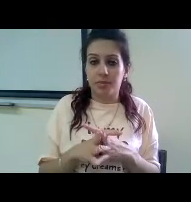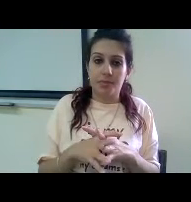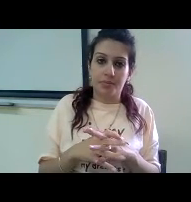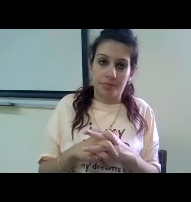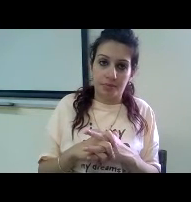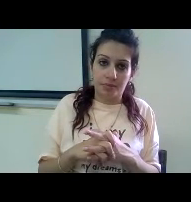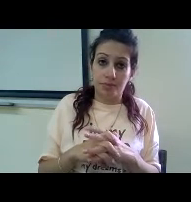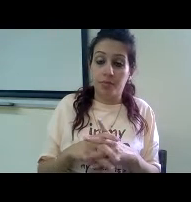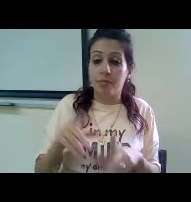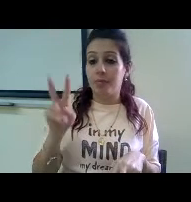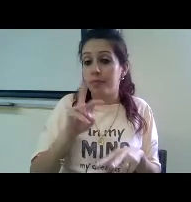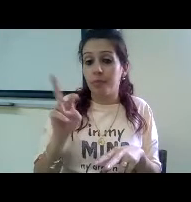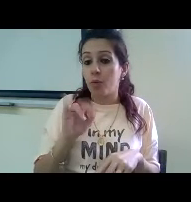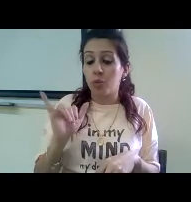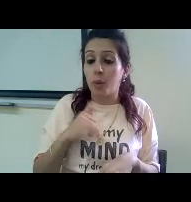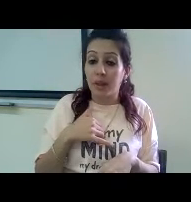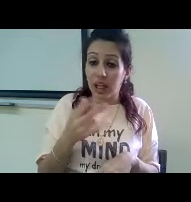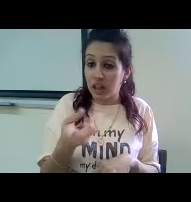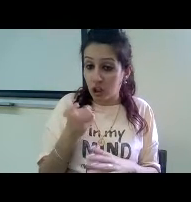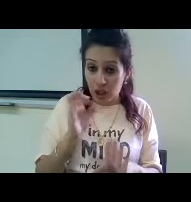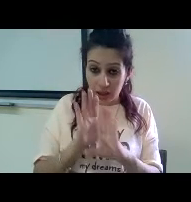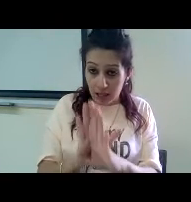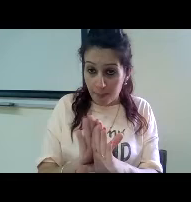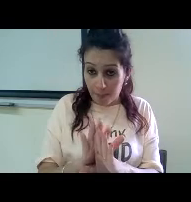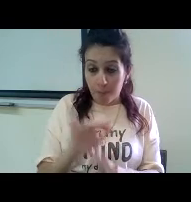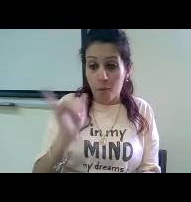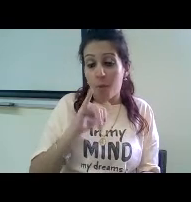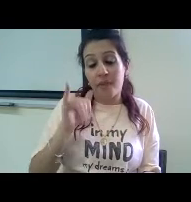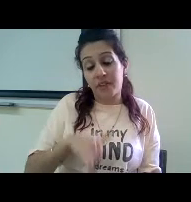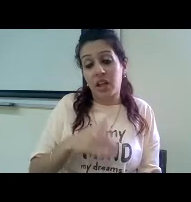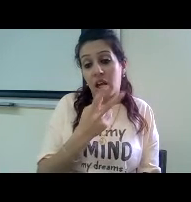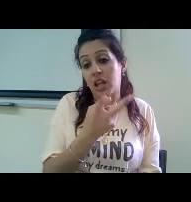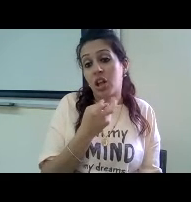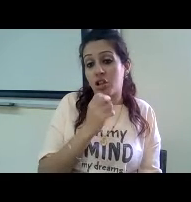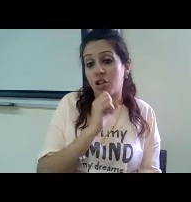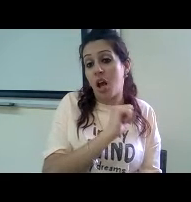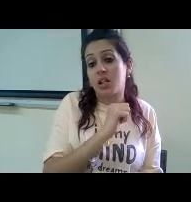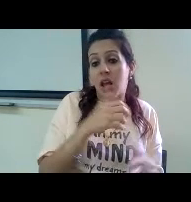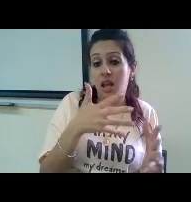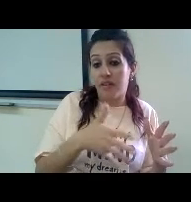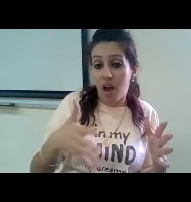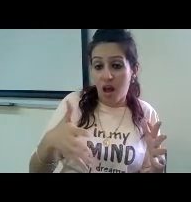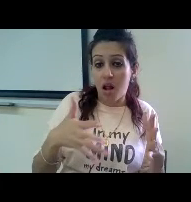of children so they are not going to replace them in that role of educating.